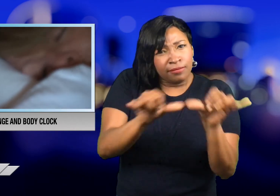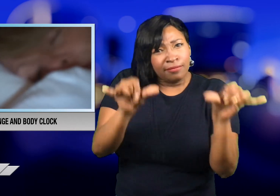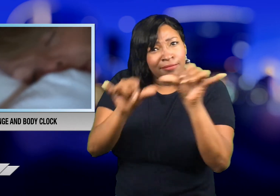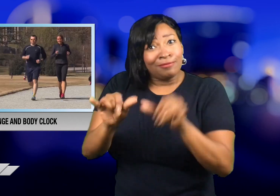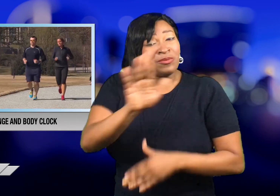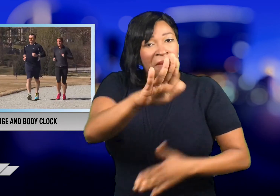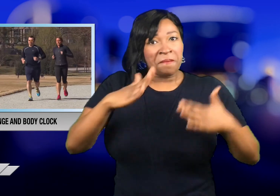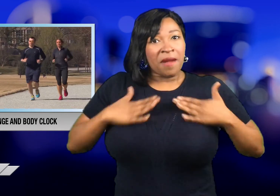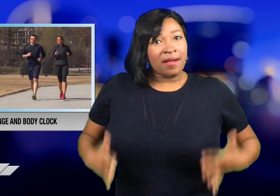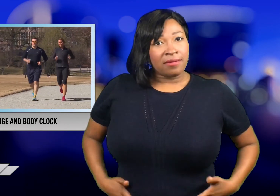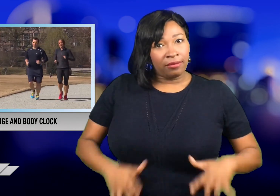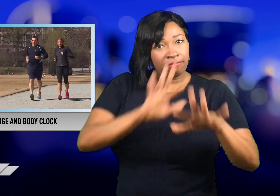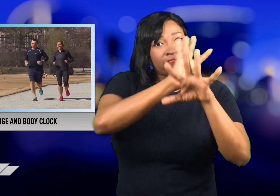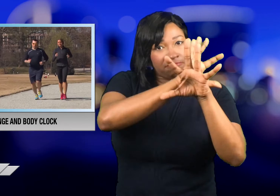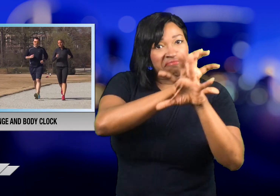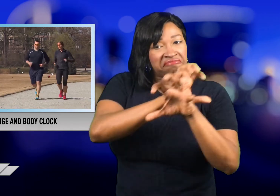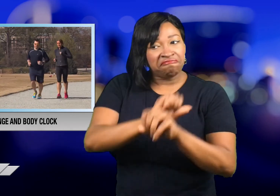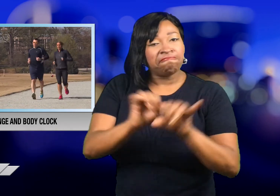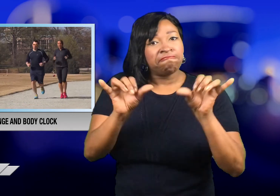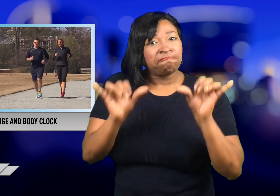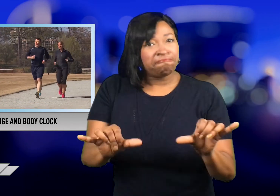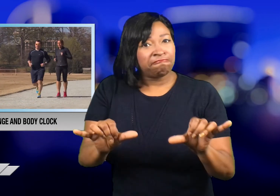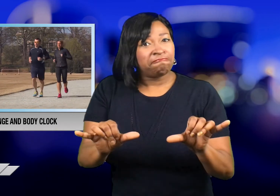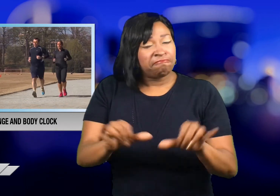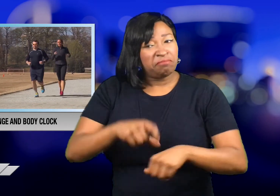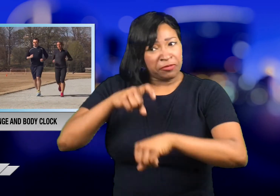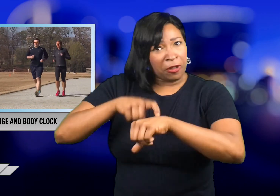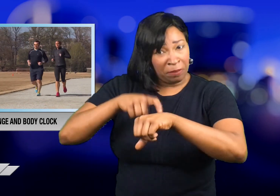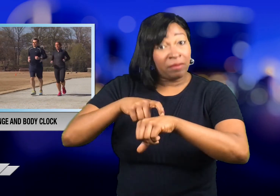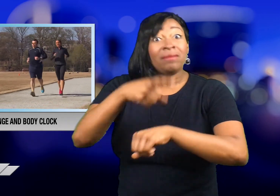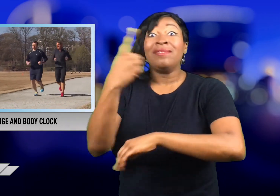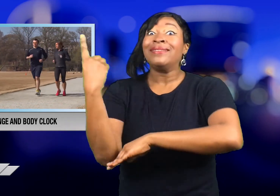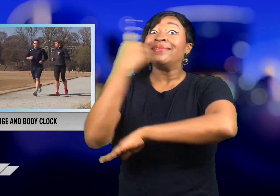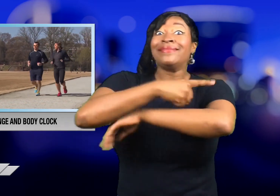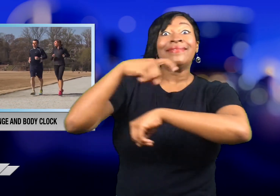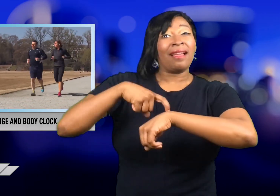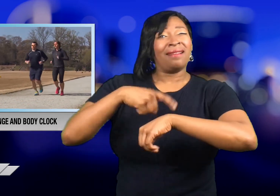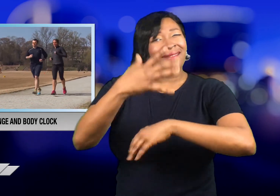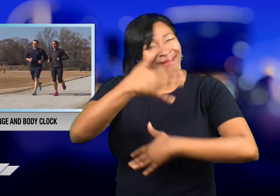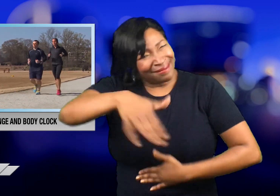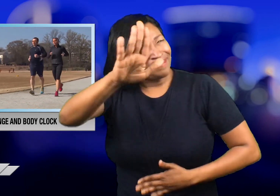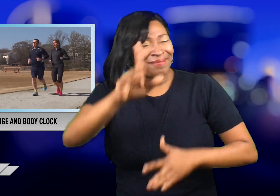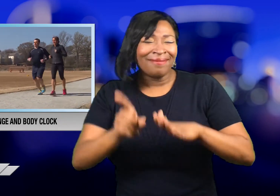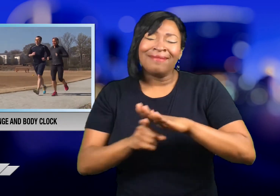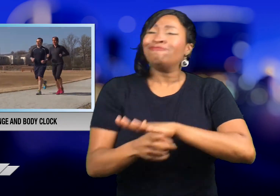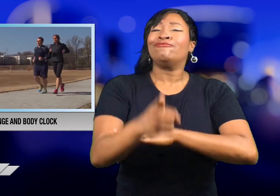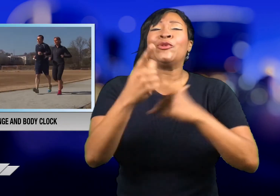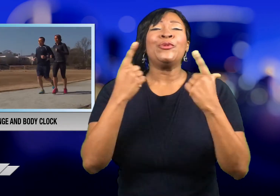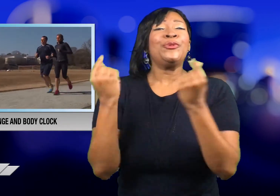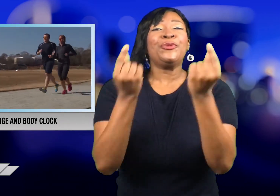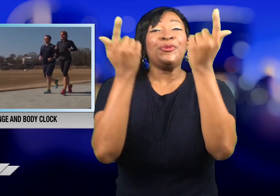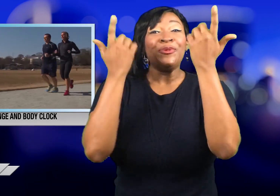so you can keep your body clock on time and get the most out of your day.